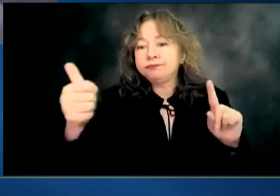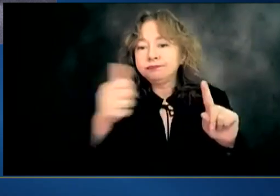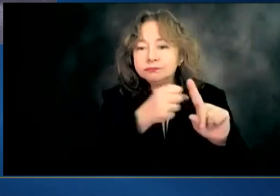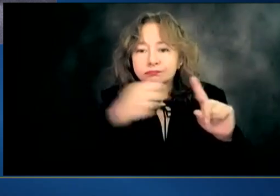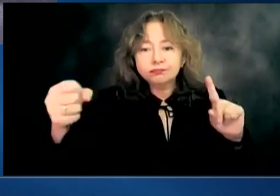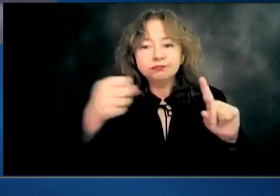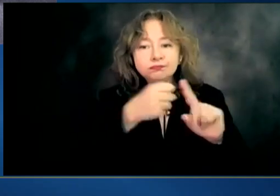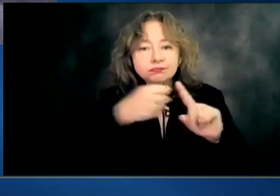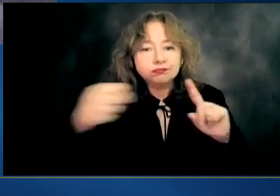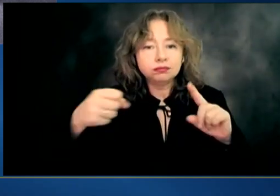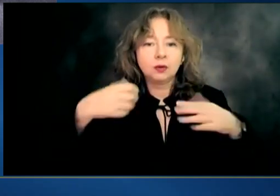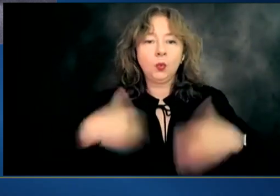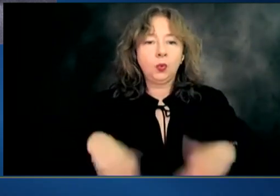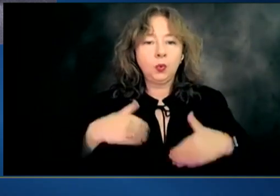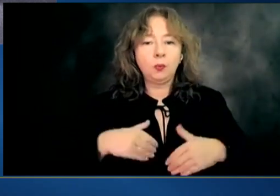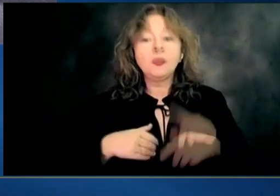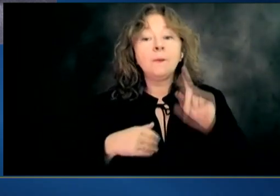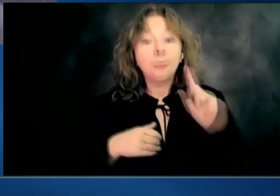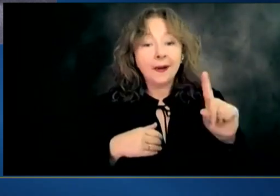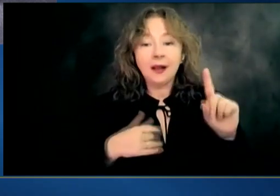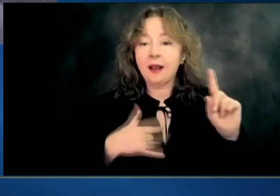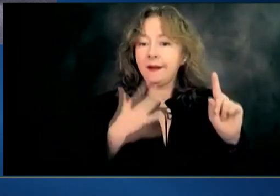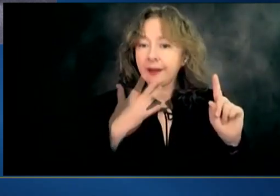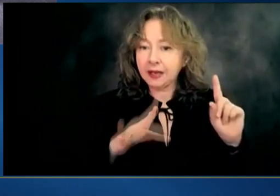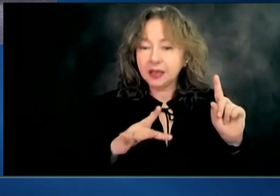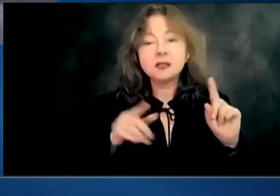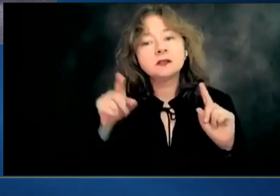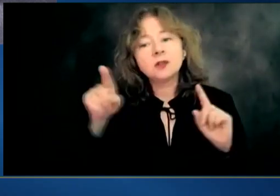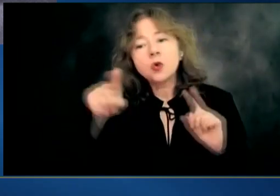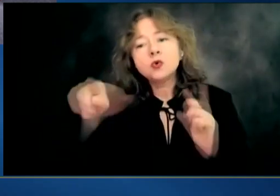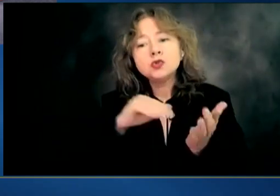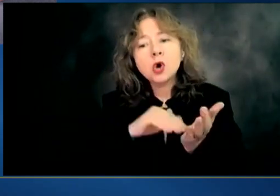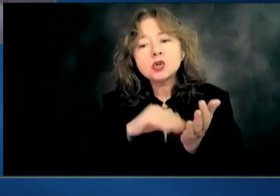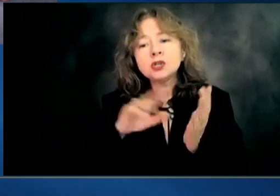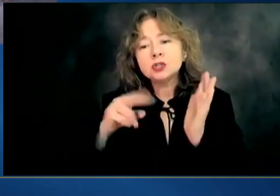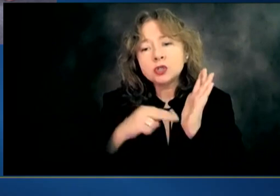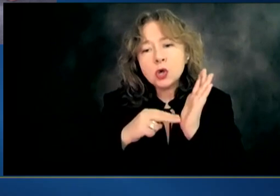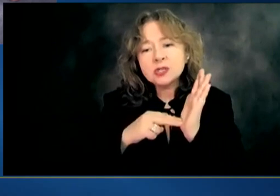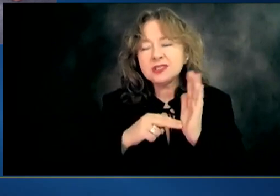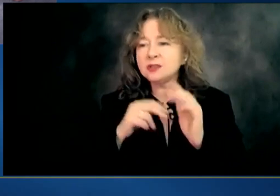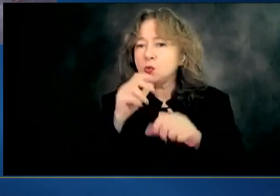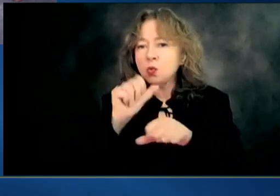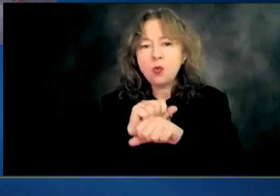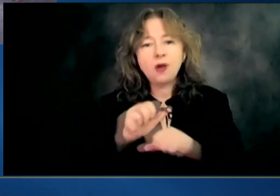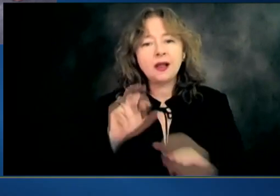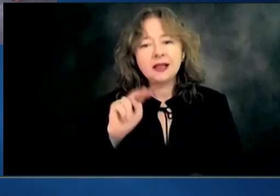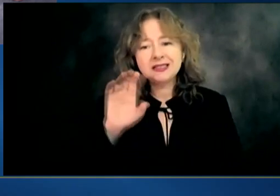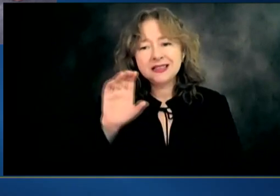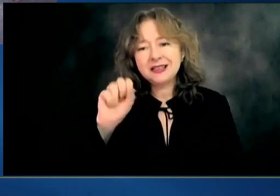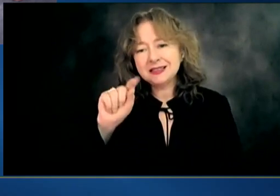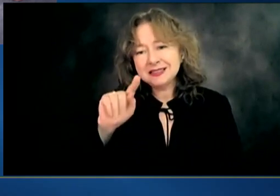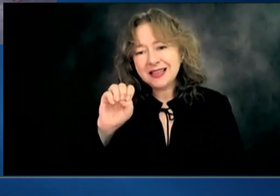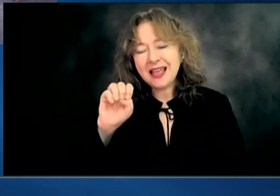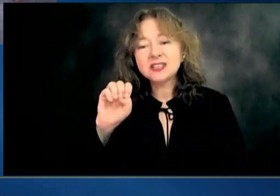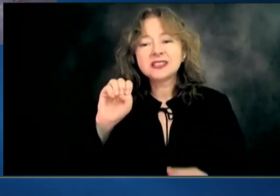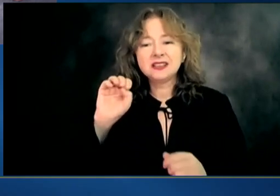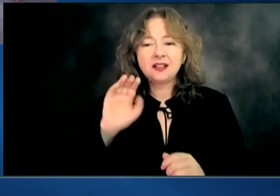found doctors and nurses at the North Carolina State Infirmary that agreed to work with me.